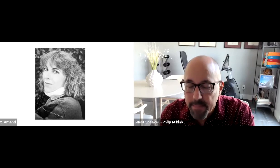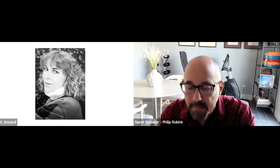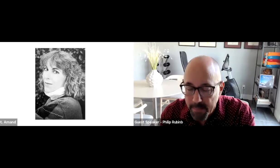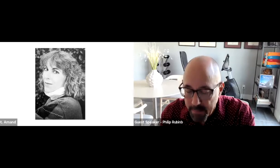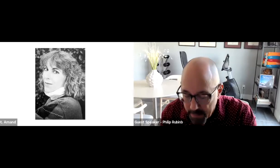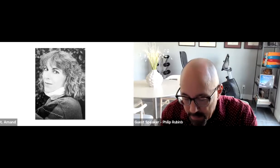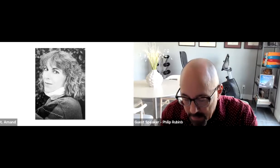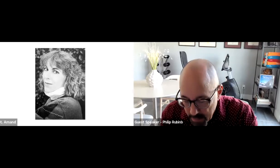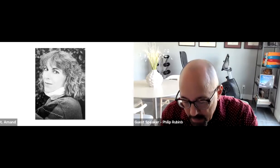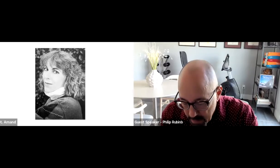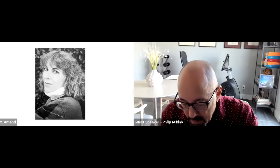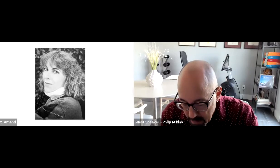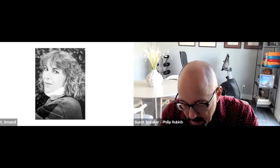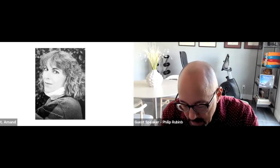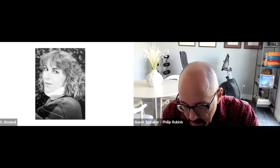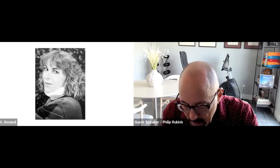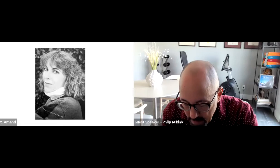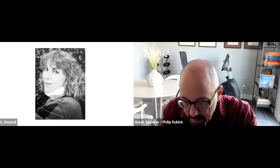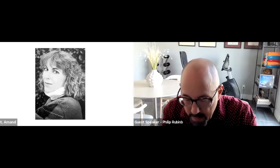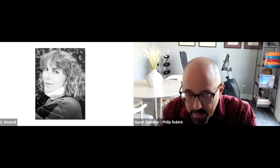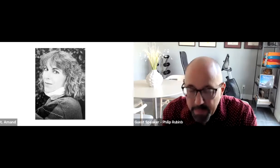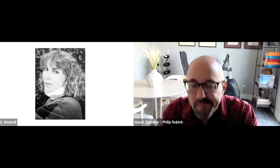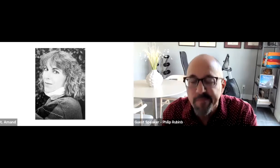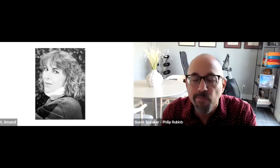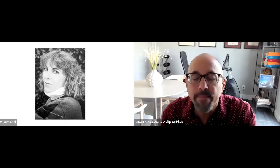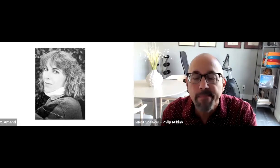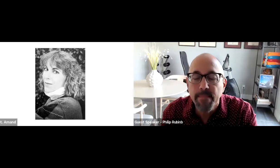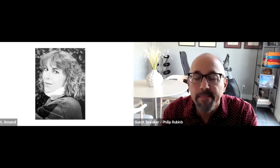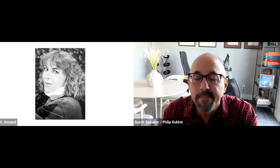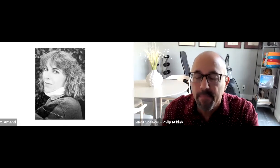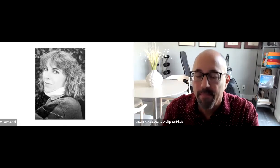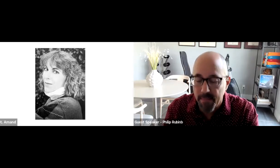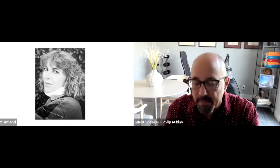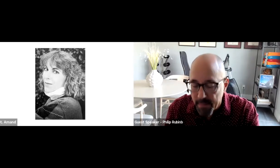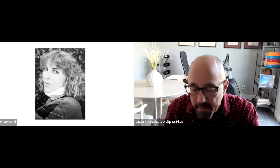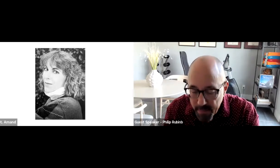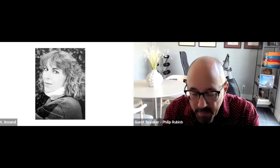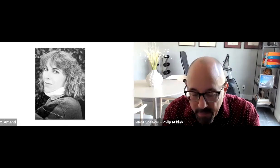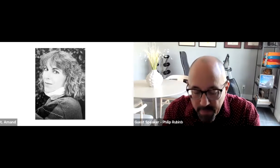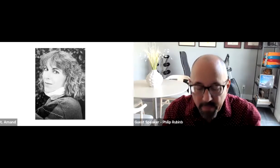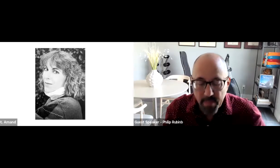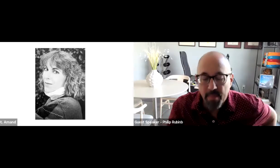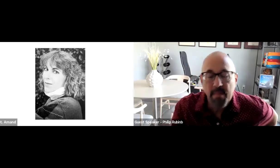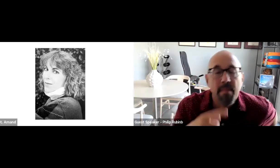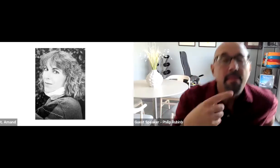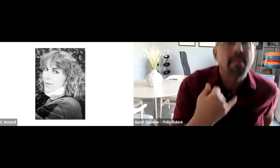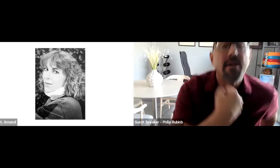and some of the stories she has of Guy. Let's see, where are they in my notes here?